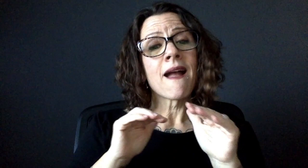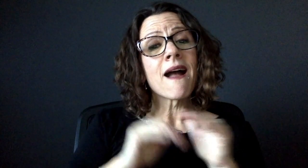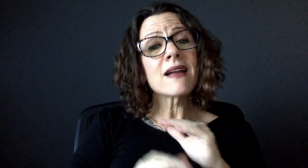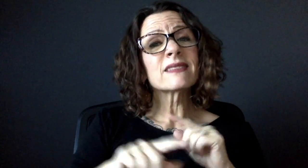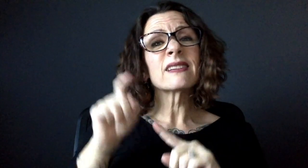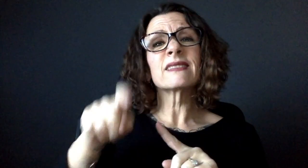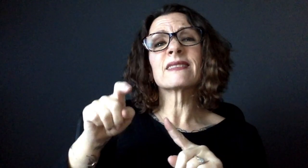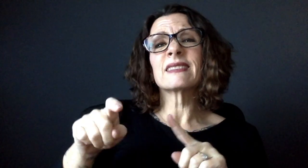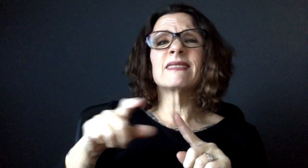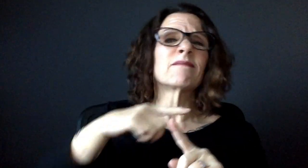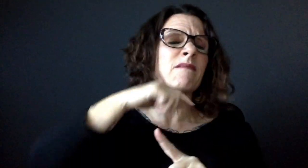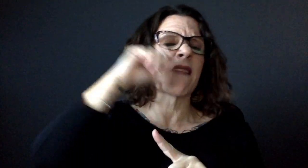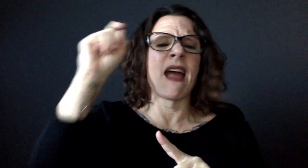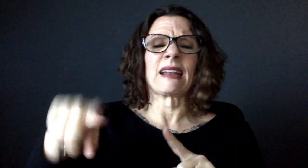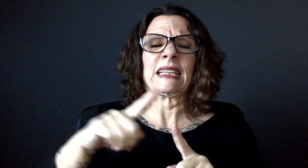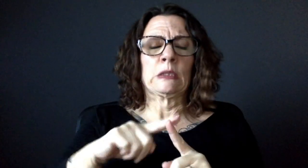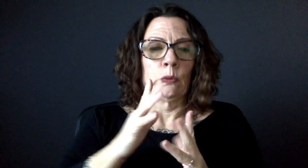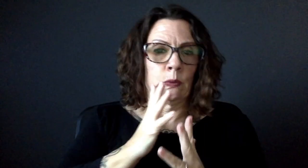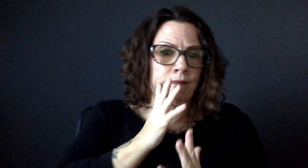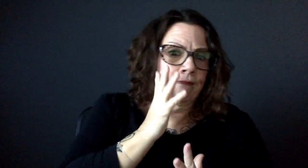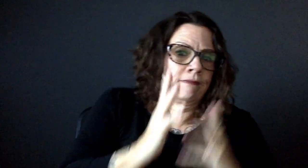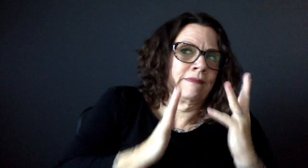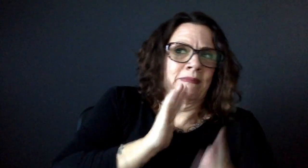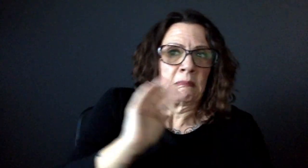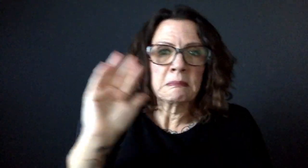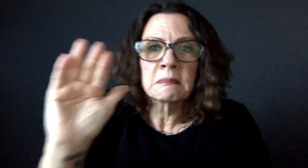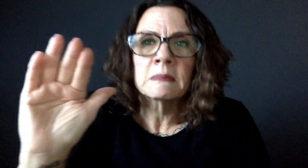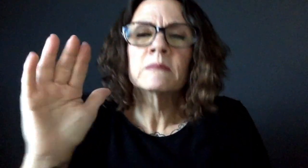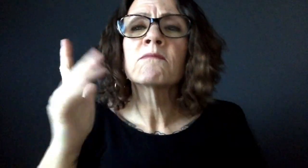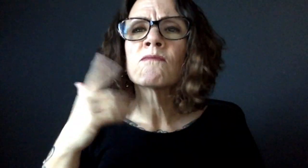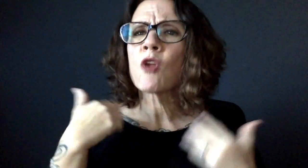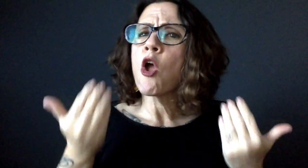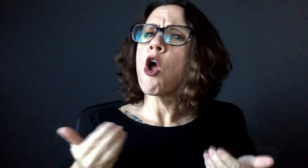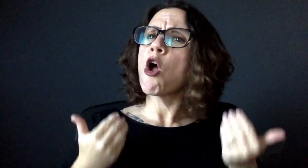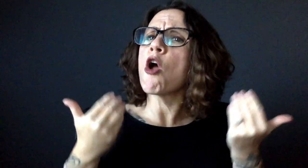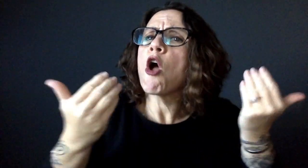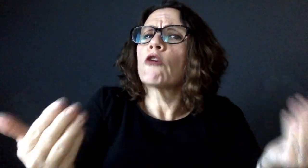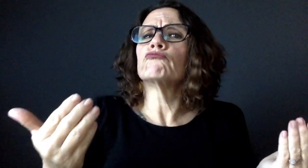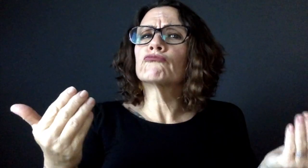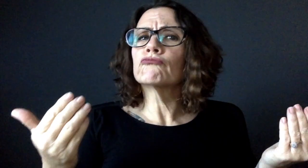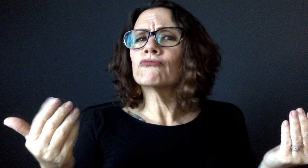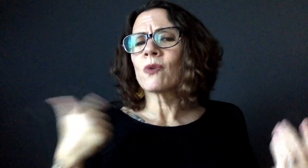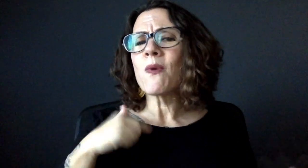Access needs do not need to be held in shame --